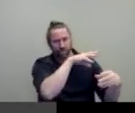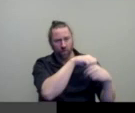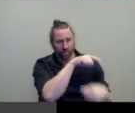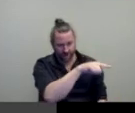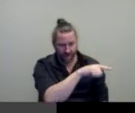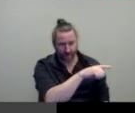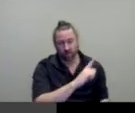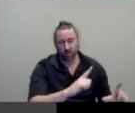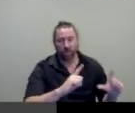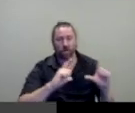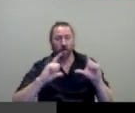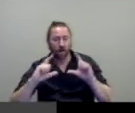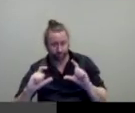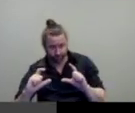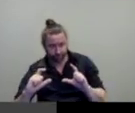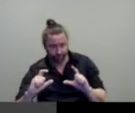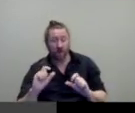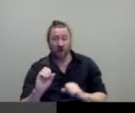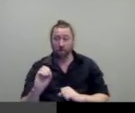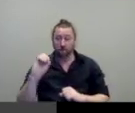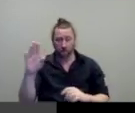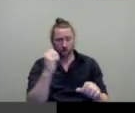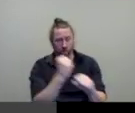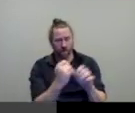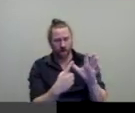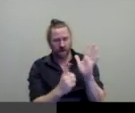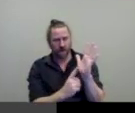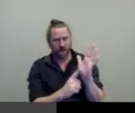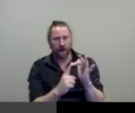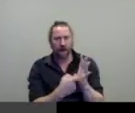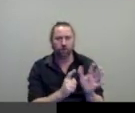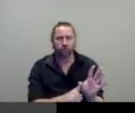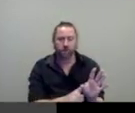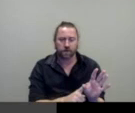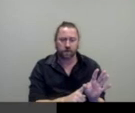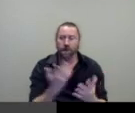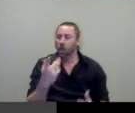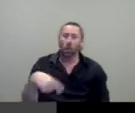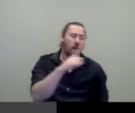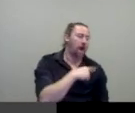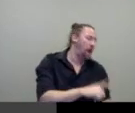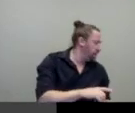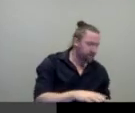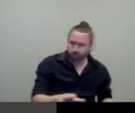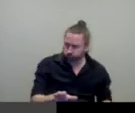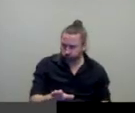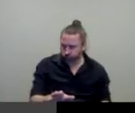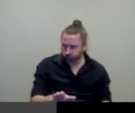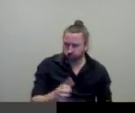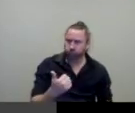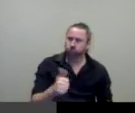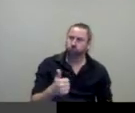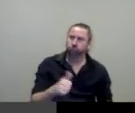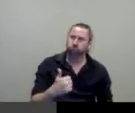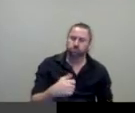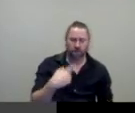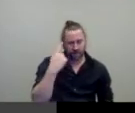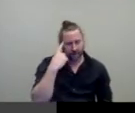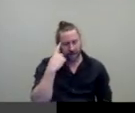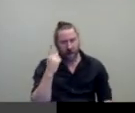by relocating this advertisement in a gallery he's asking us to pause and to reflect on the ways